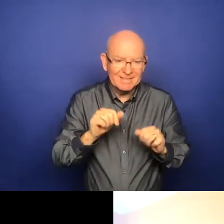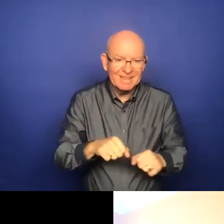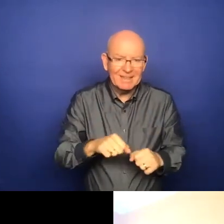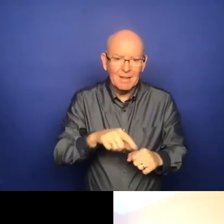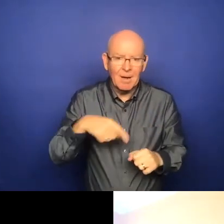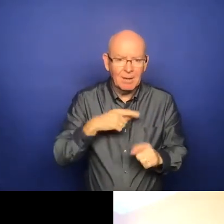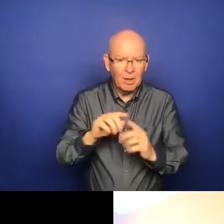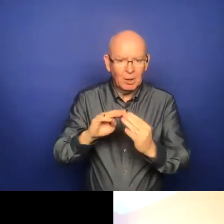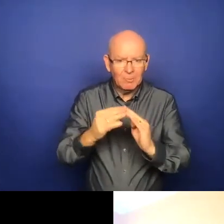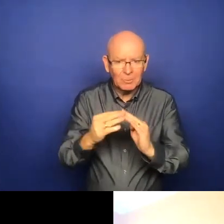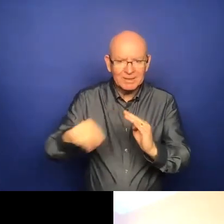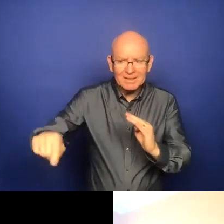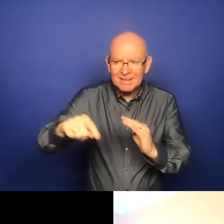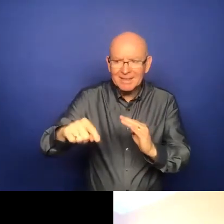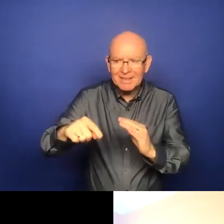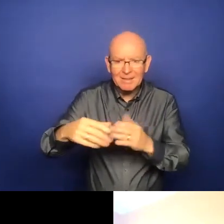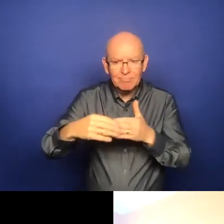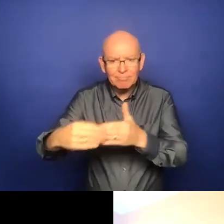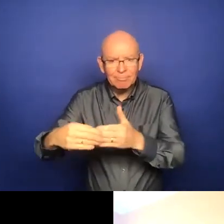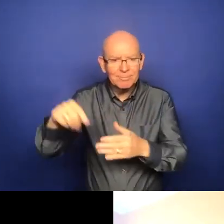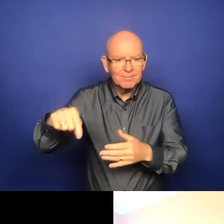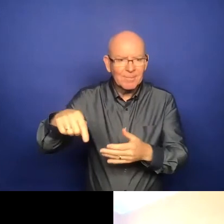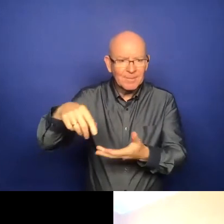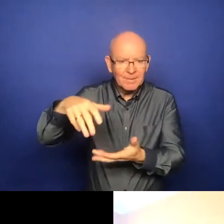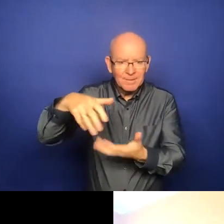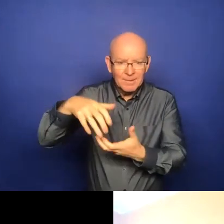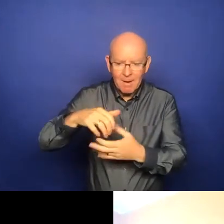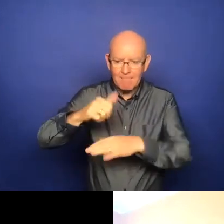two is not about sustainability. For example, in our